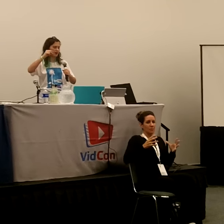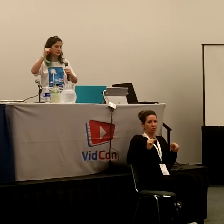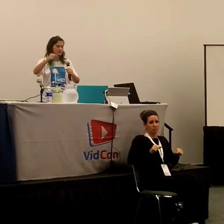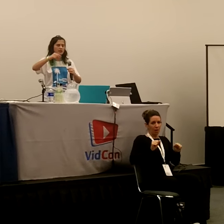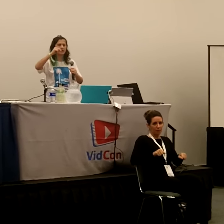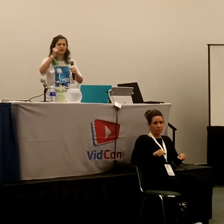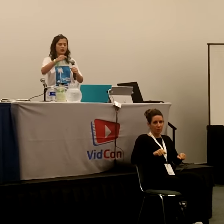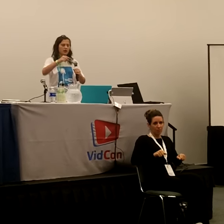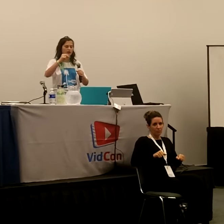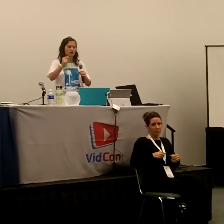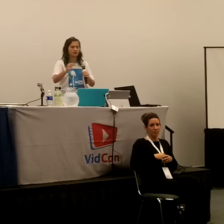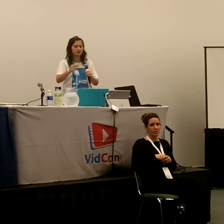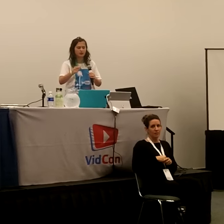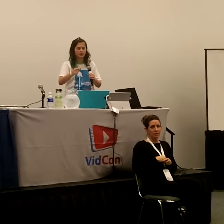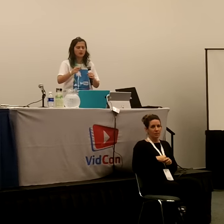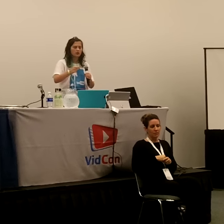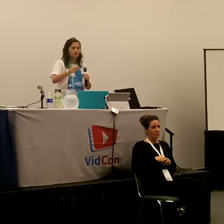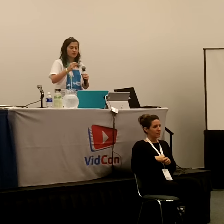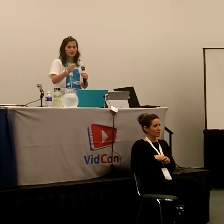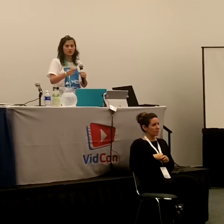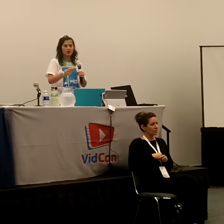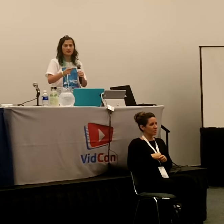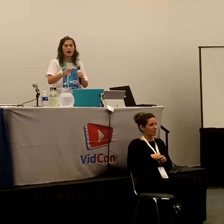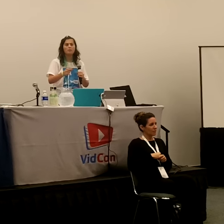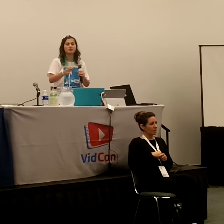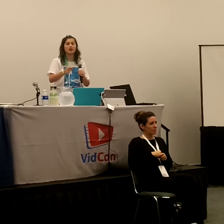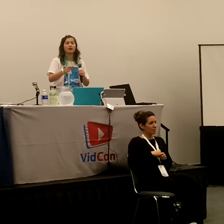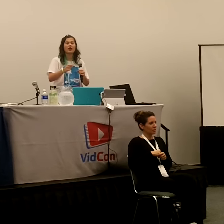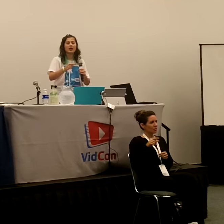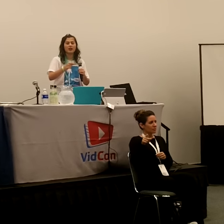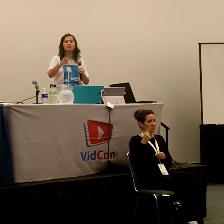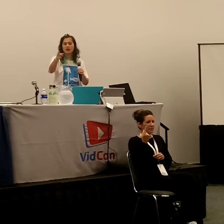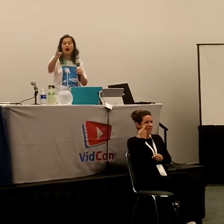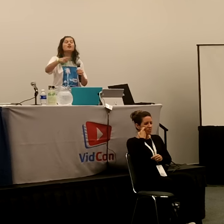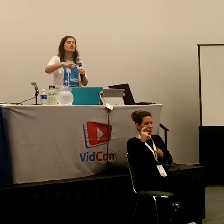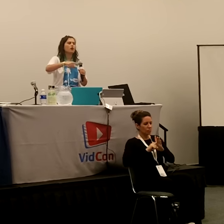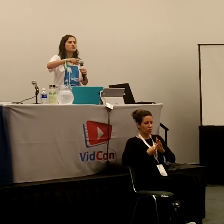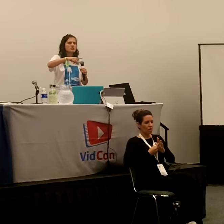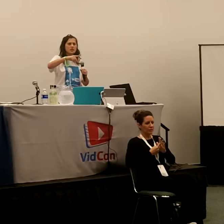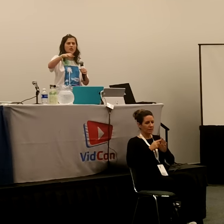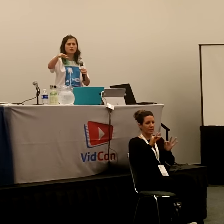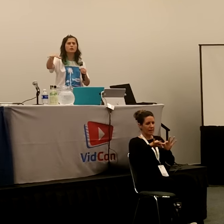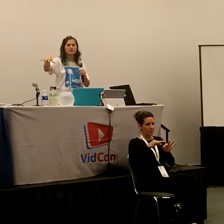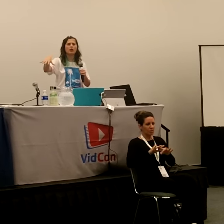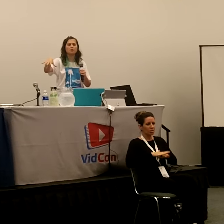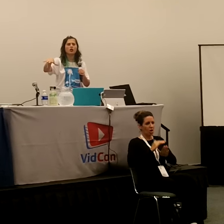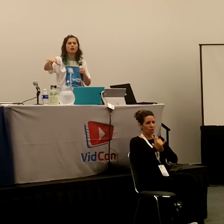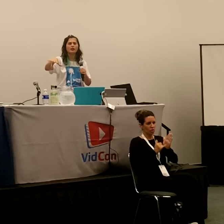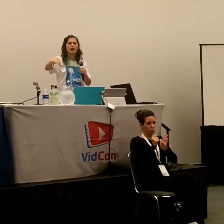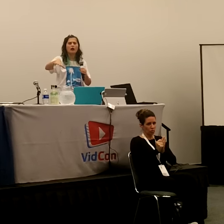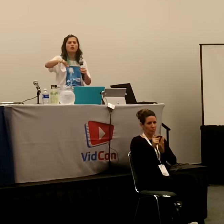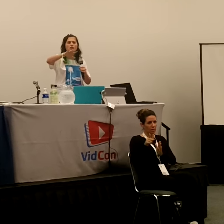..on YouTube, she just started captioning. So, she's kinda doing the same thing right now,